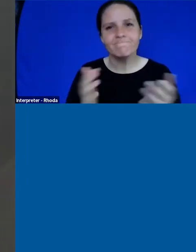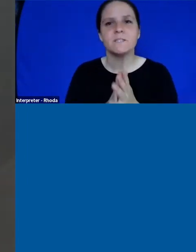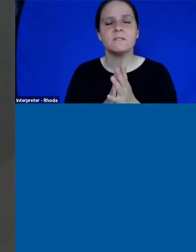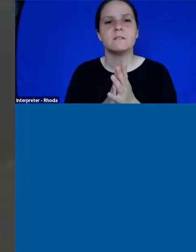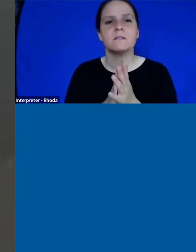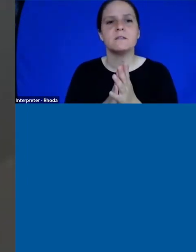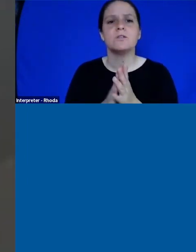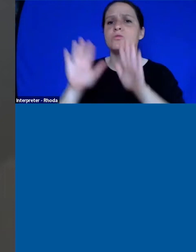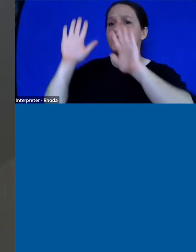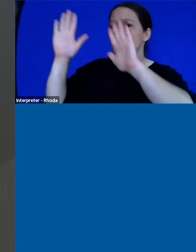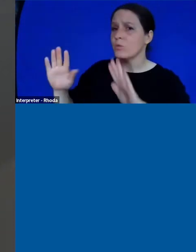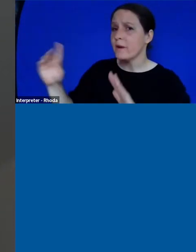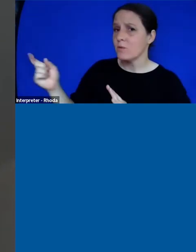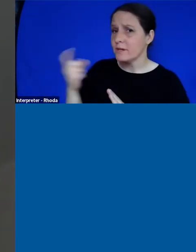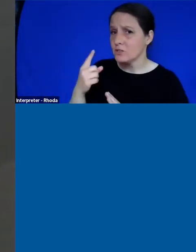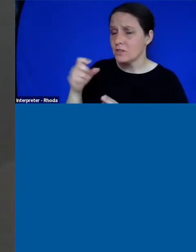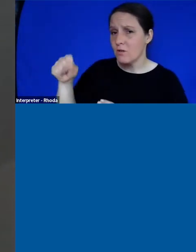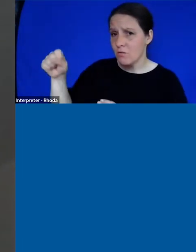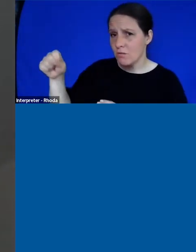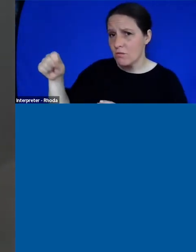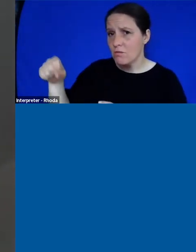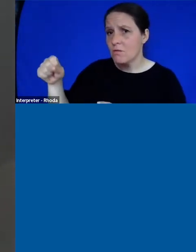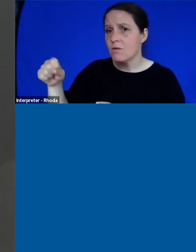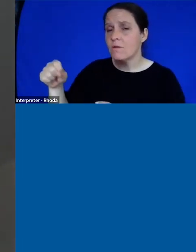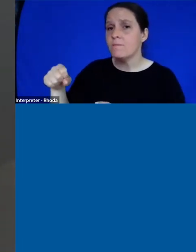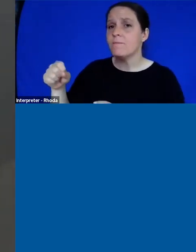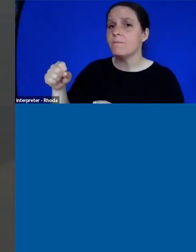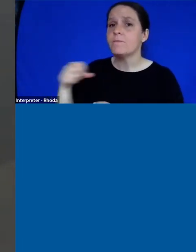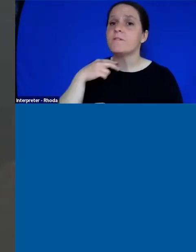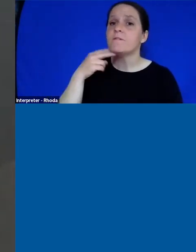Great question though. I mean, the voice assistants are phenomenal,